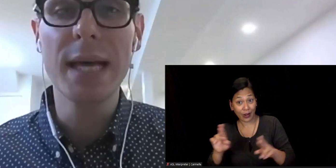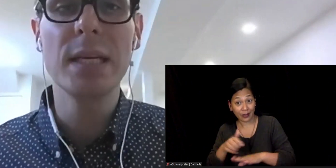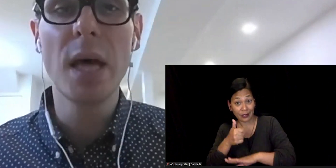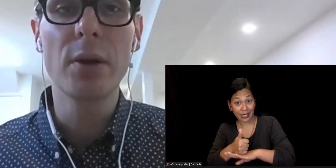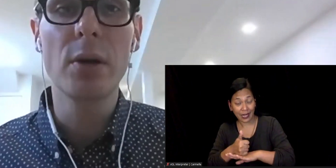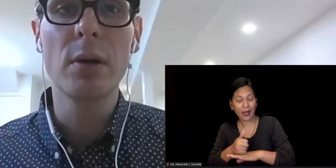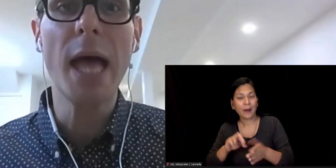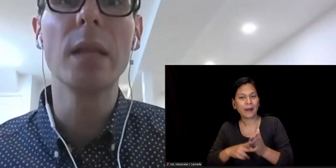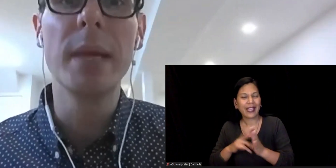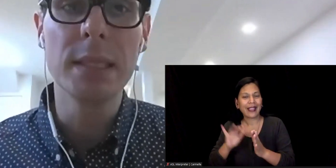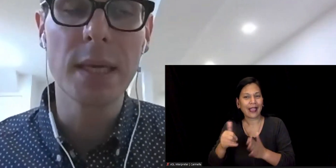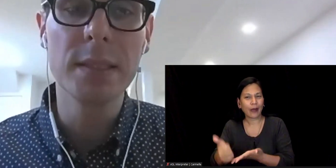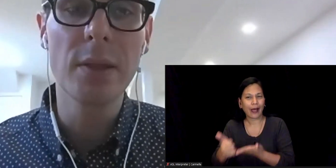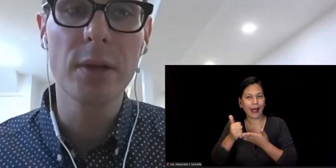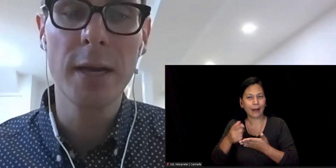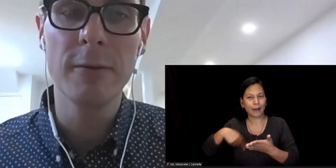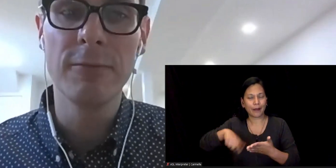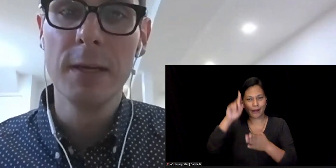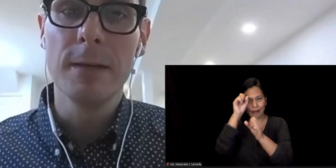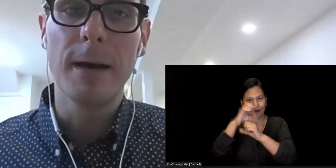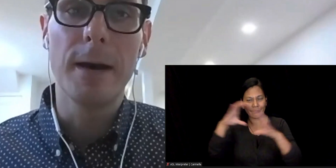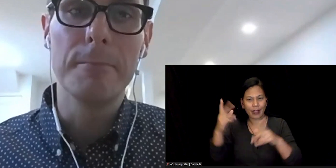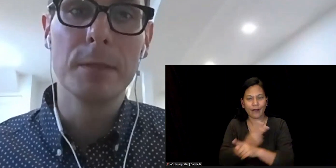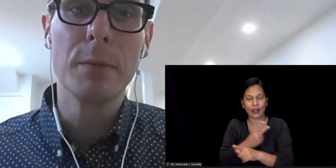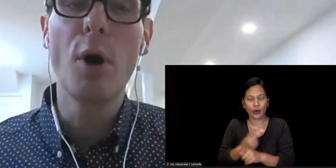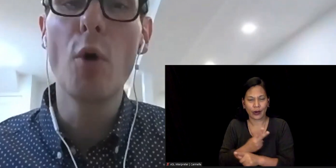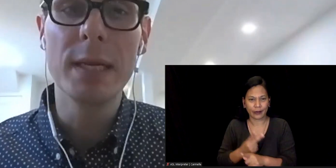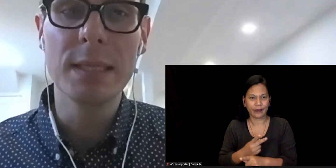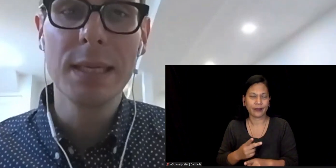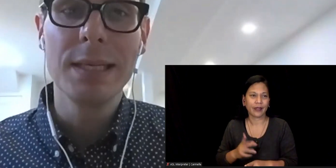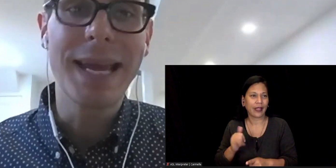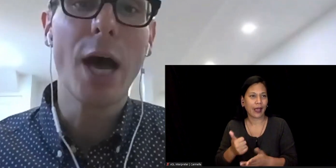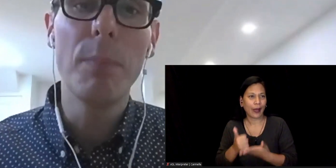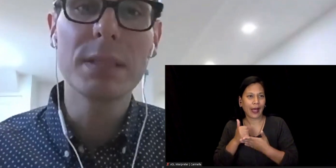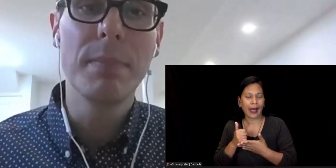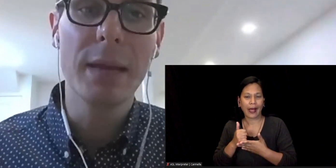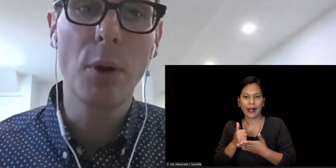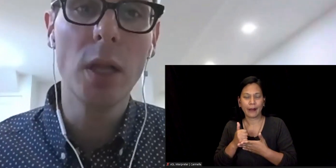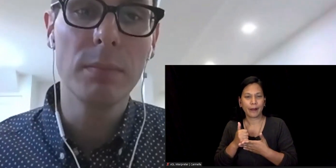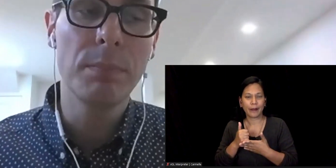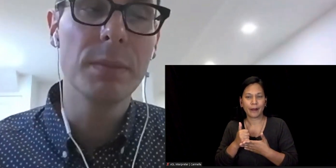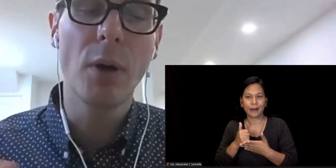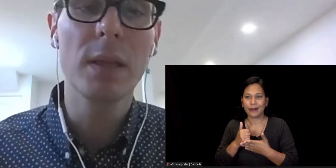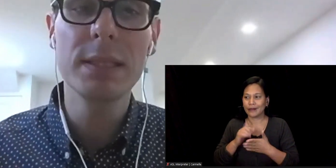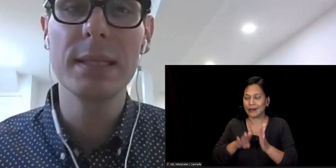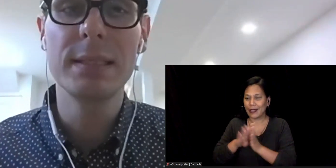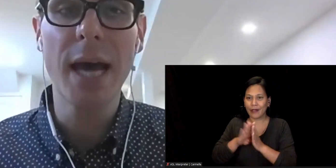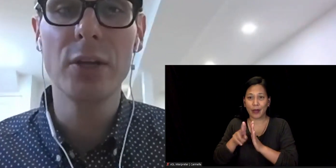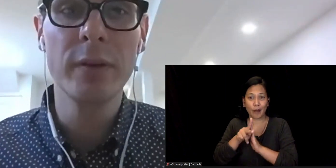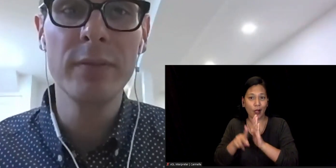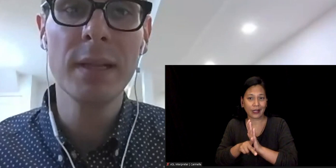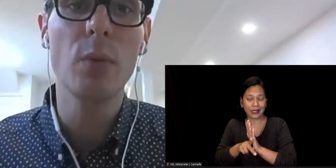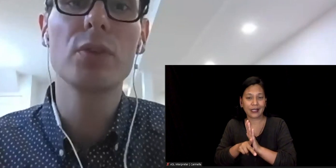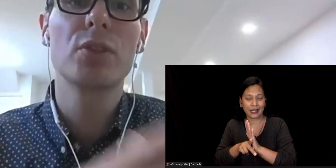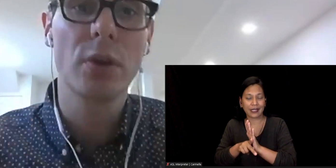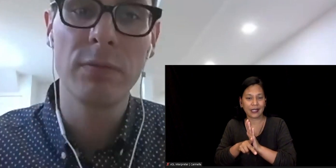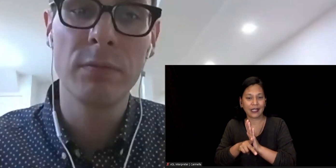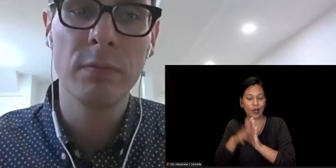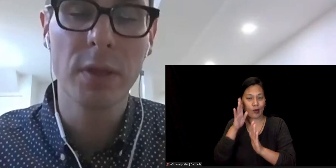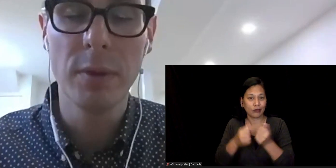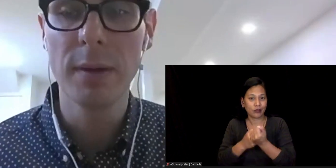as another element, as another kind of component to help us make some policy that's data driven that will serve the community.